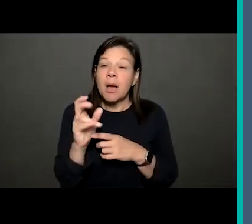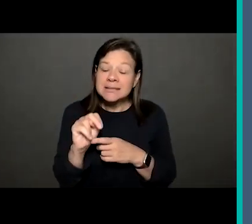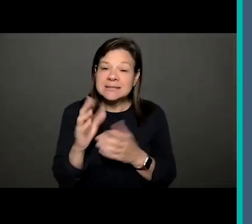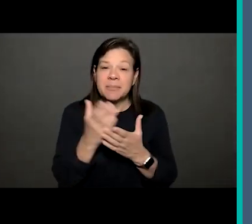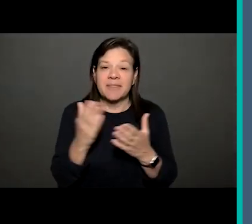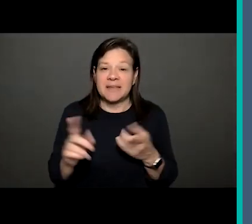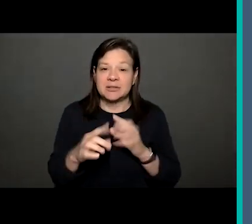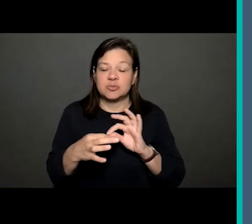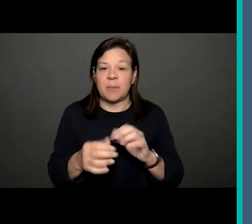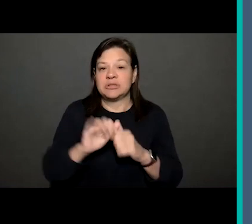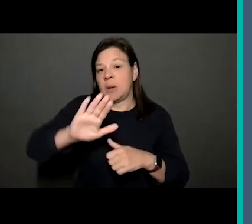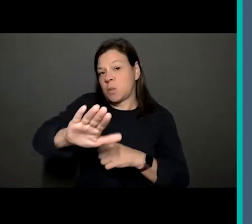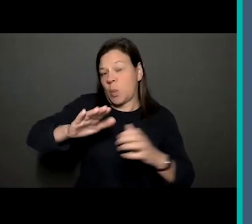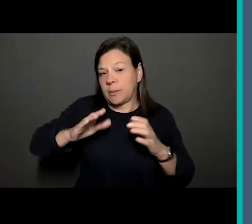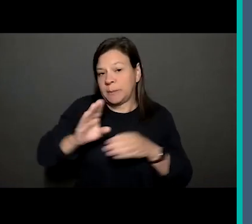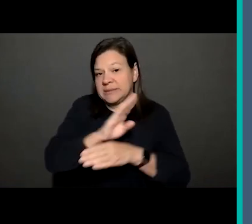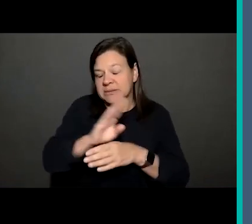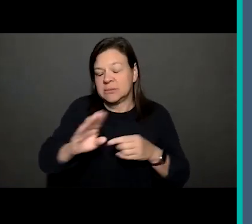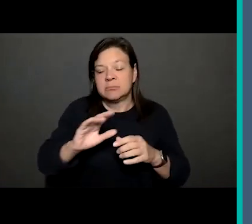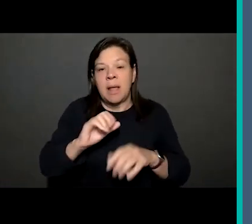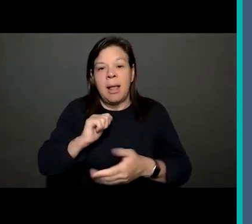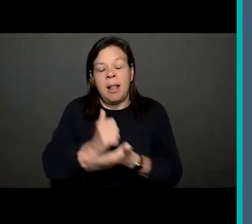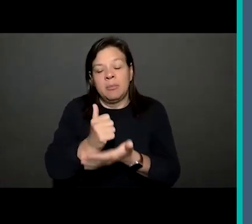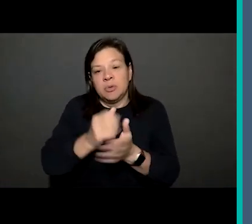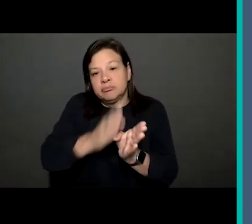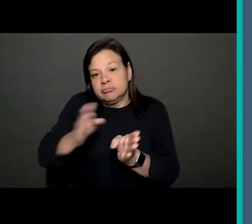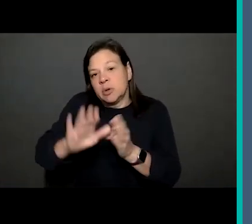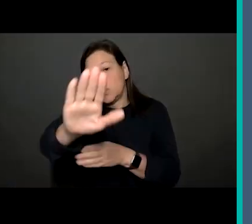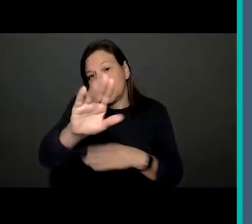AND HELP YOU ORGANIZE YOUR DATA IN OUR CRM.